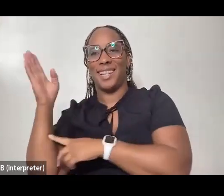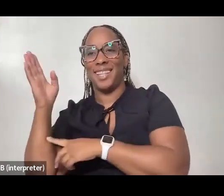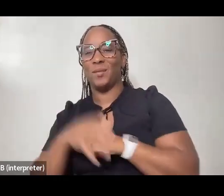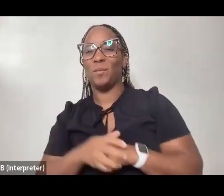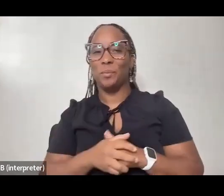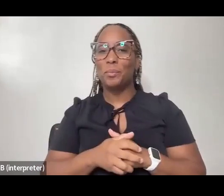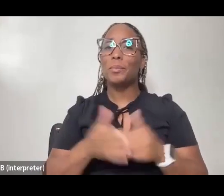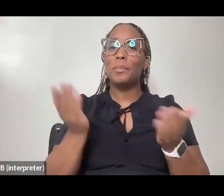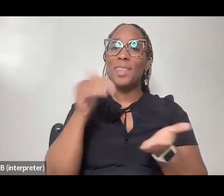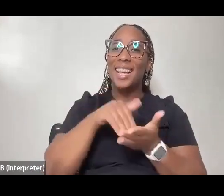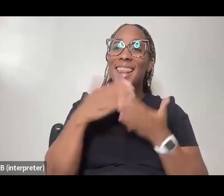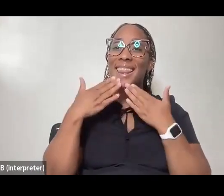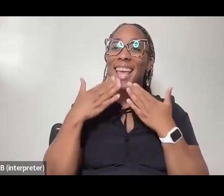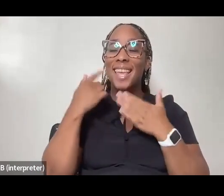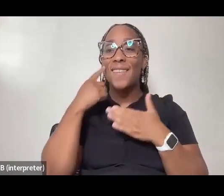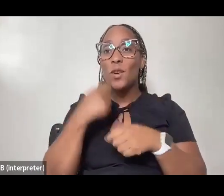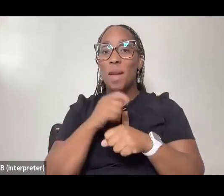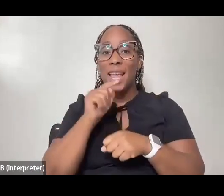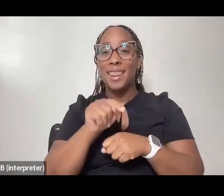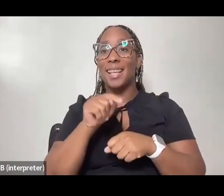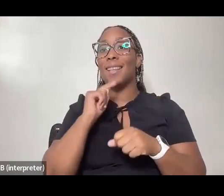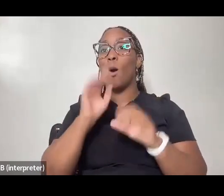Again, thank you all for making this a wonderful and very